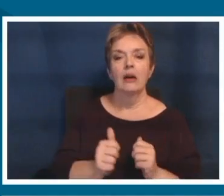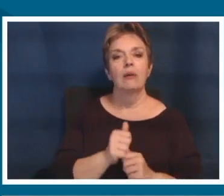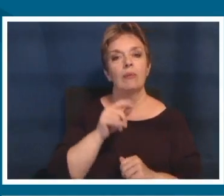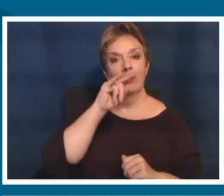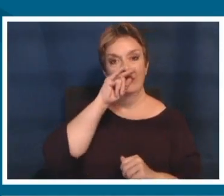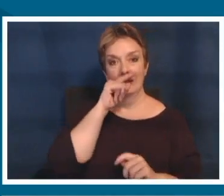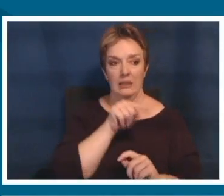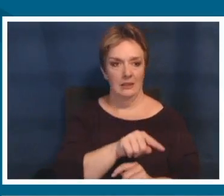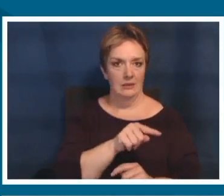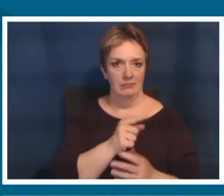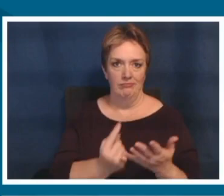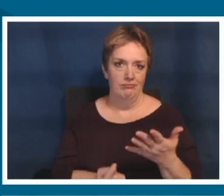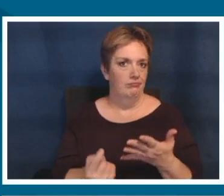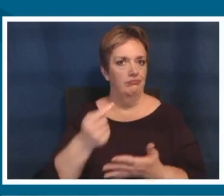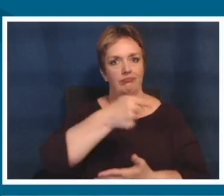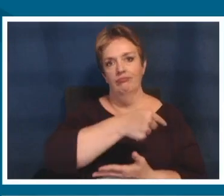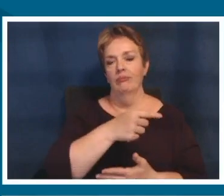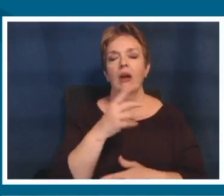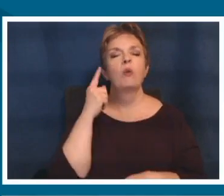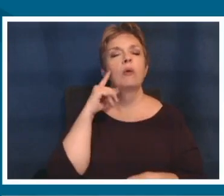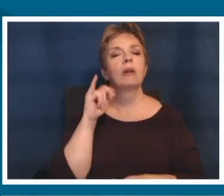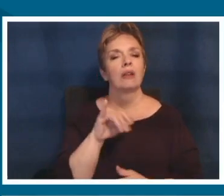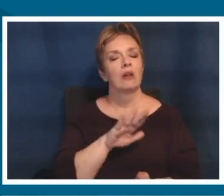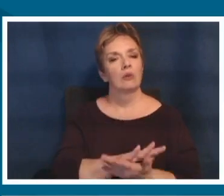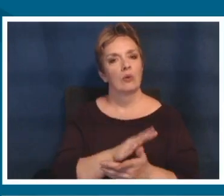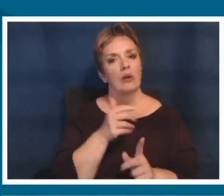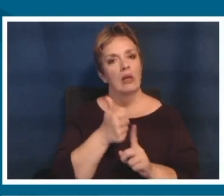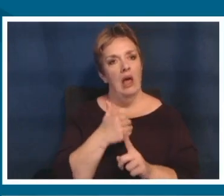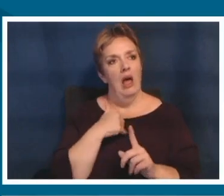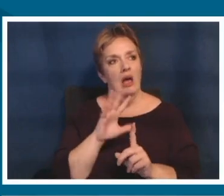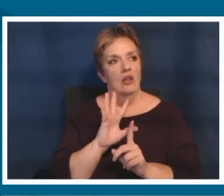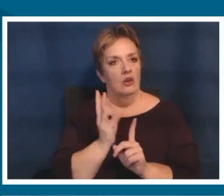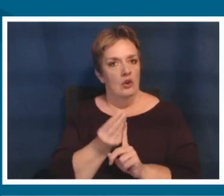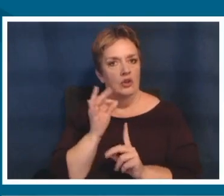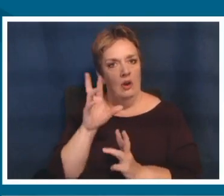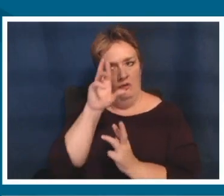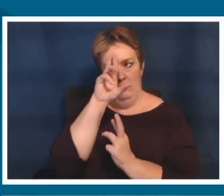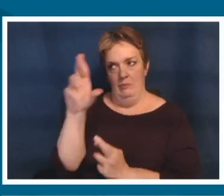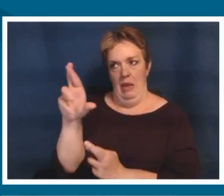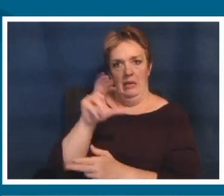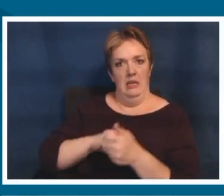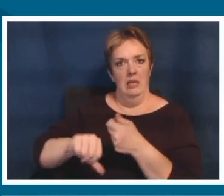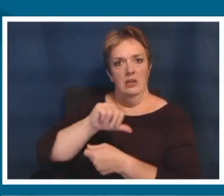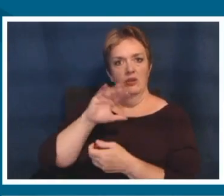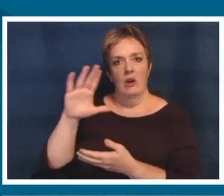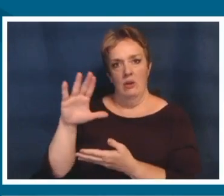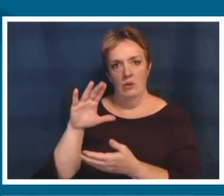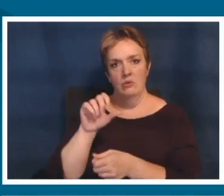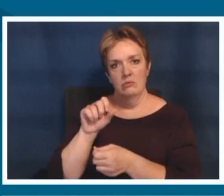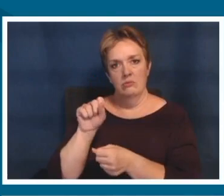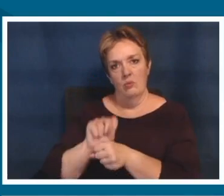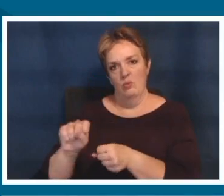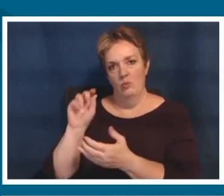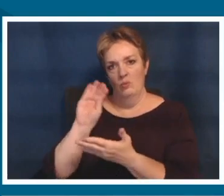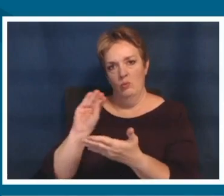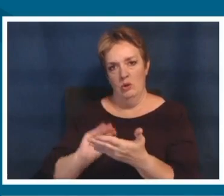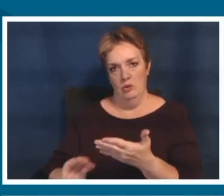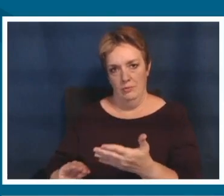that school also has a culture of respect for one another's work